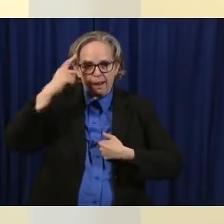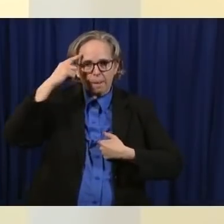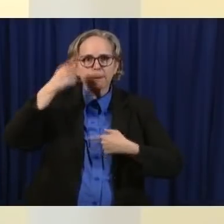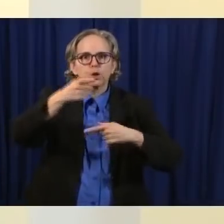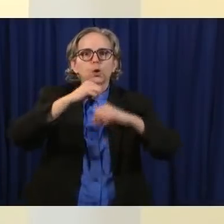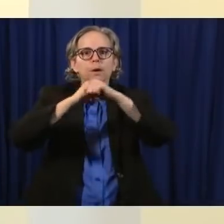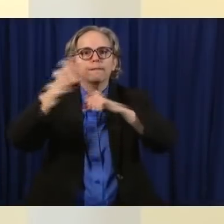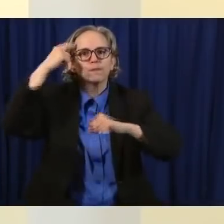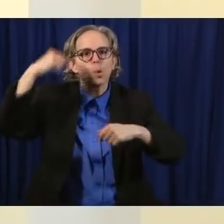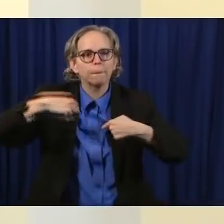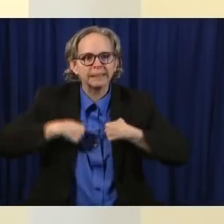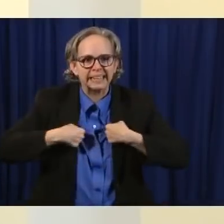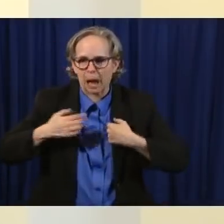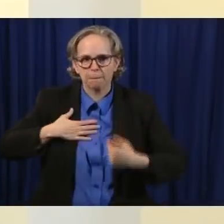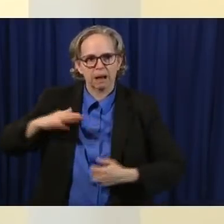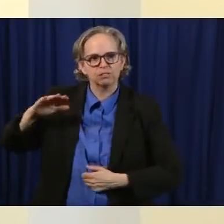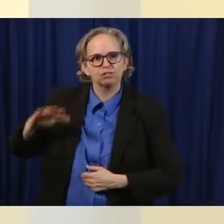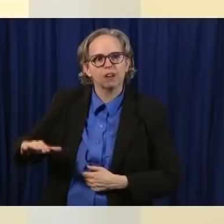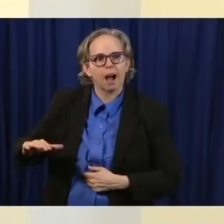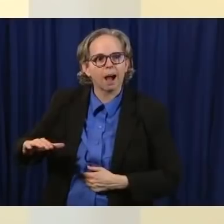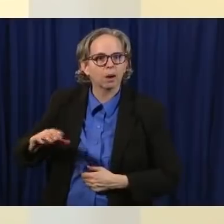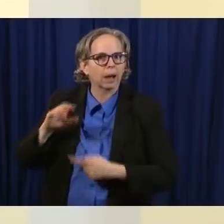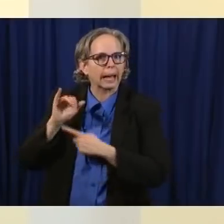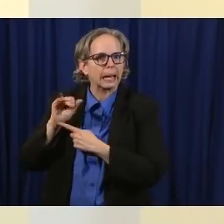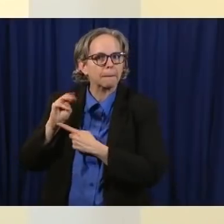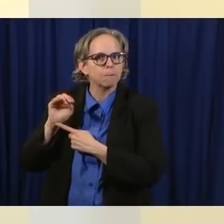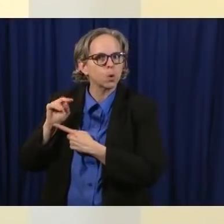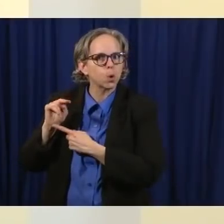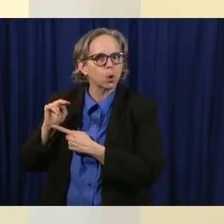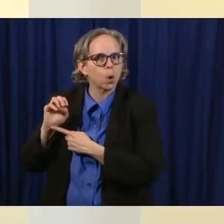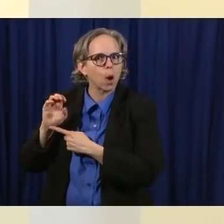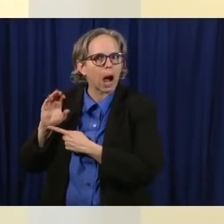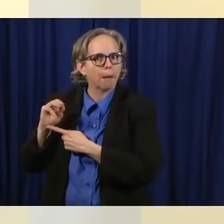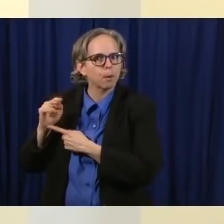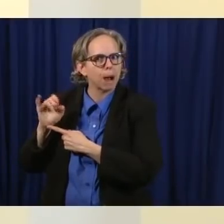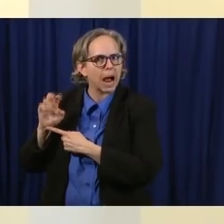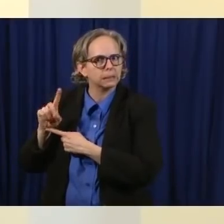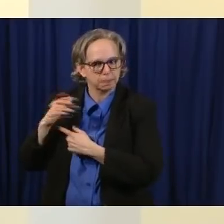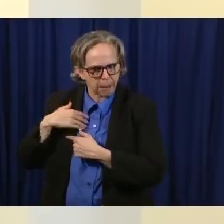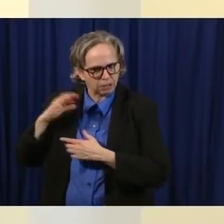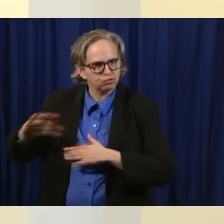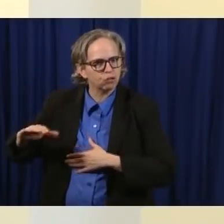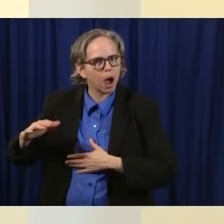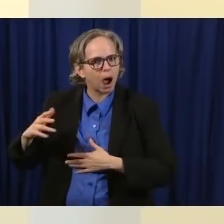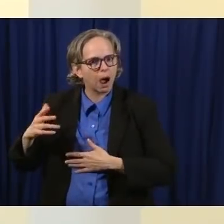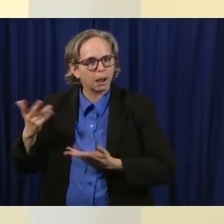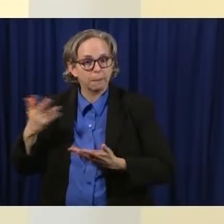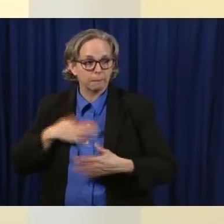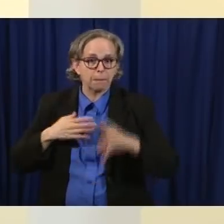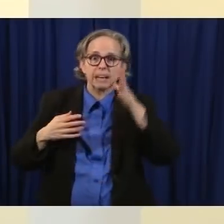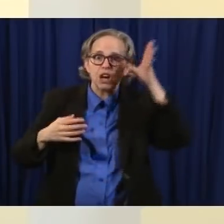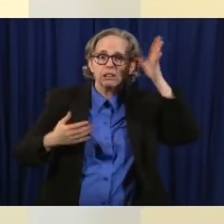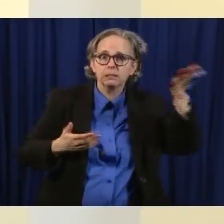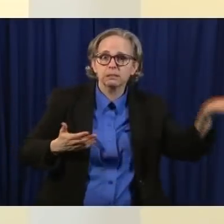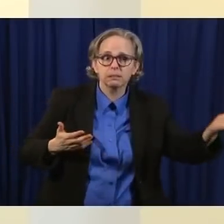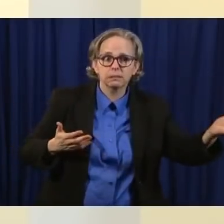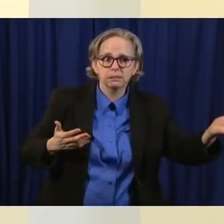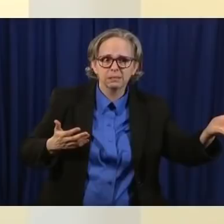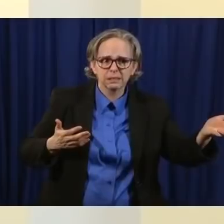YOU WEARING THIS, I KNOW YOU ARE NOT, YOU ARE REALLY NOT DOING THIS FOR YOU. YOU ARE DOING IT FOR ME.